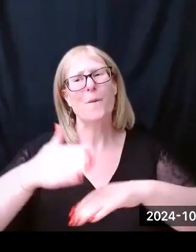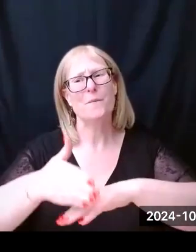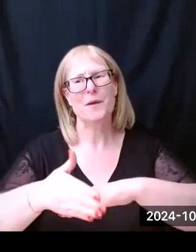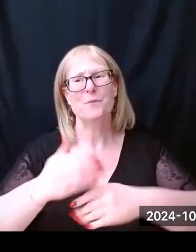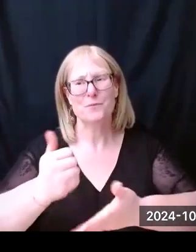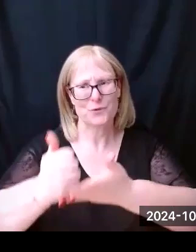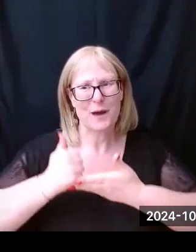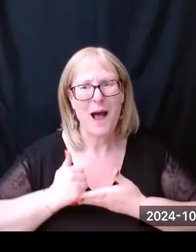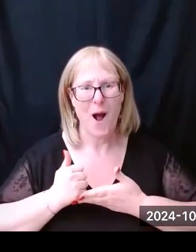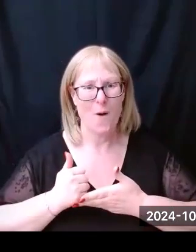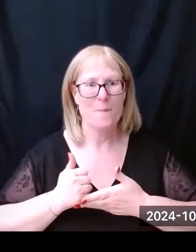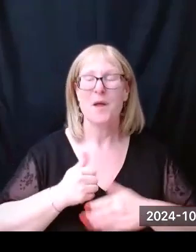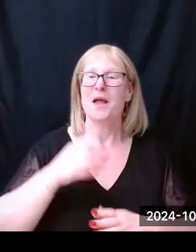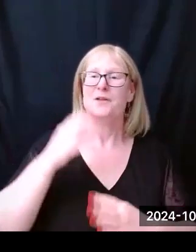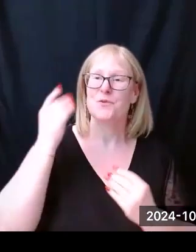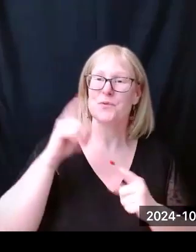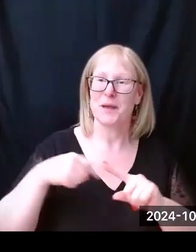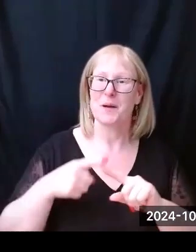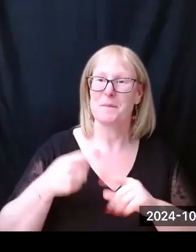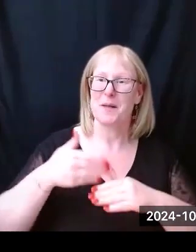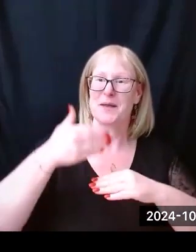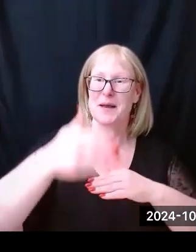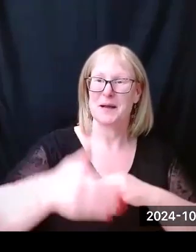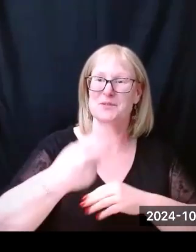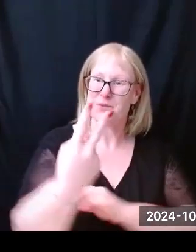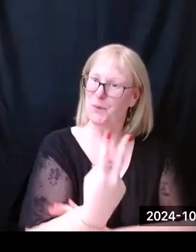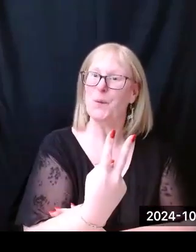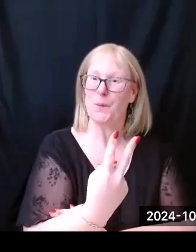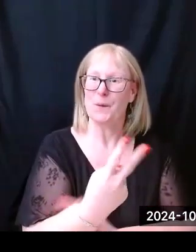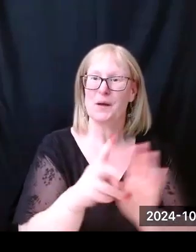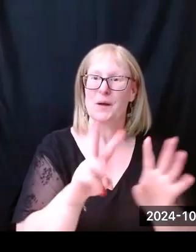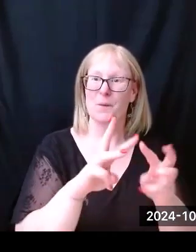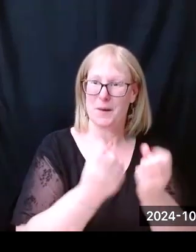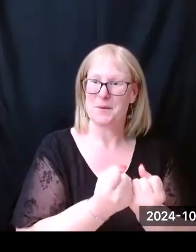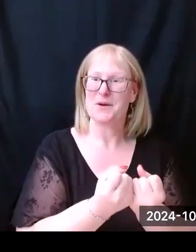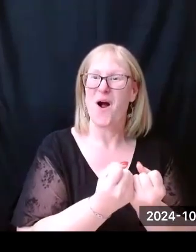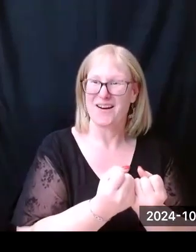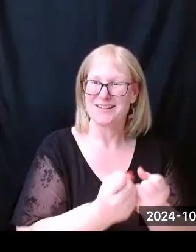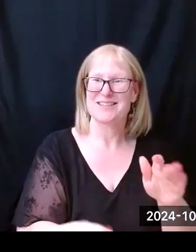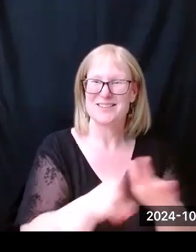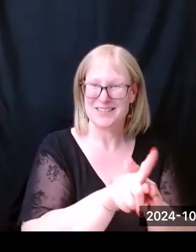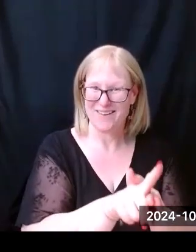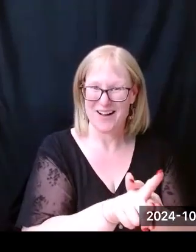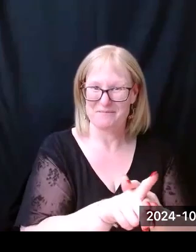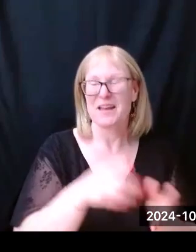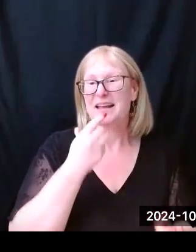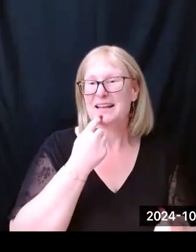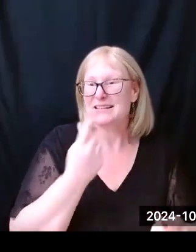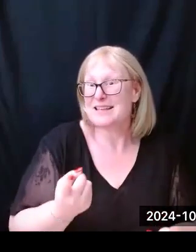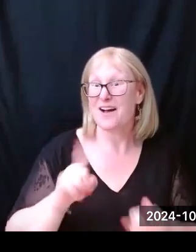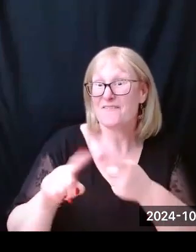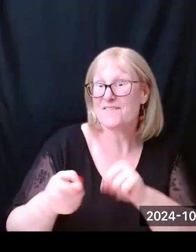the two upcoming webinars that you see here on the screen. We also hope that you tell a friend or a family member and that they join us too.